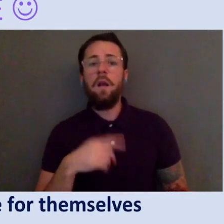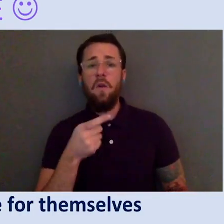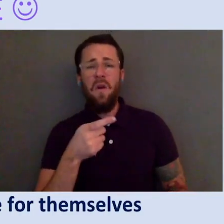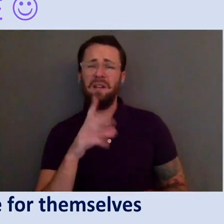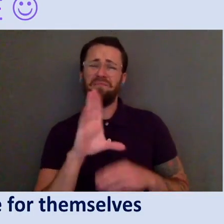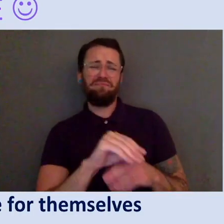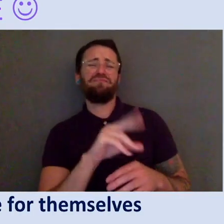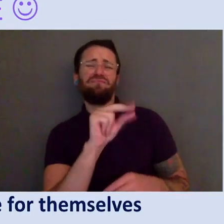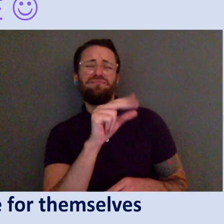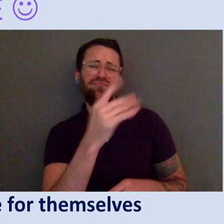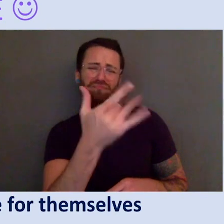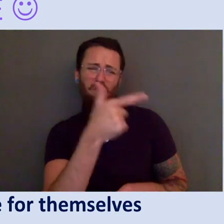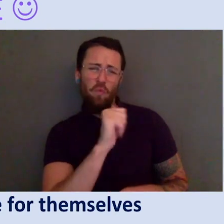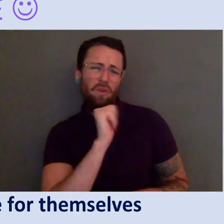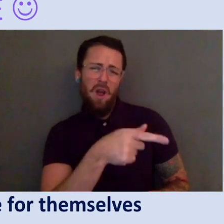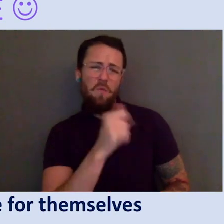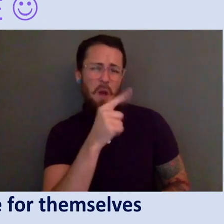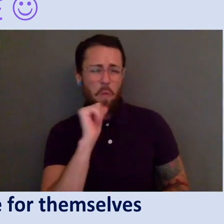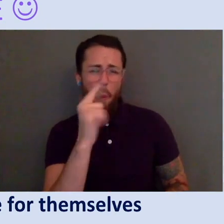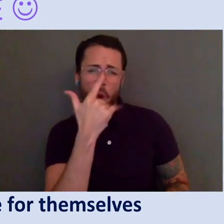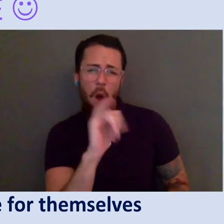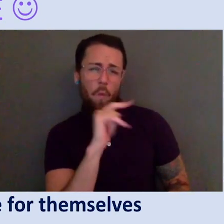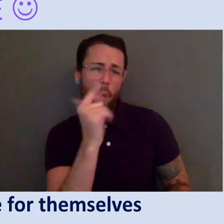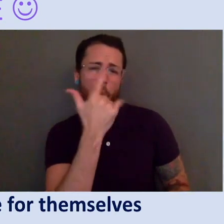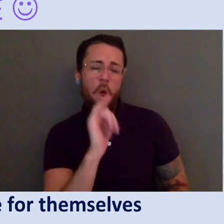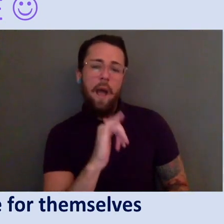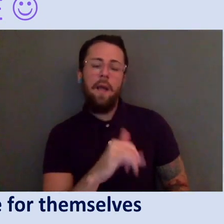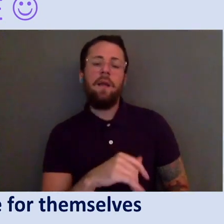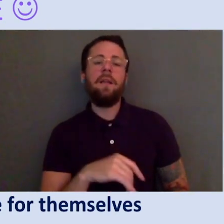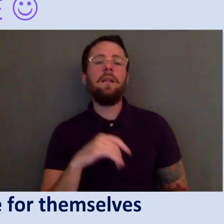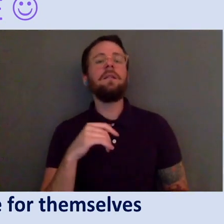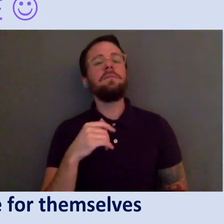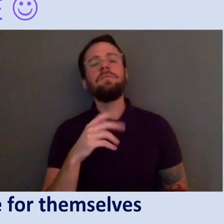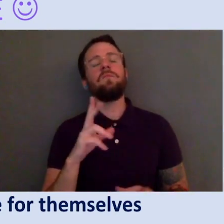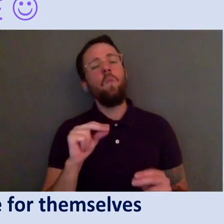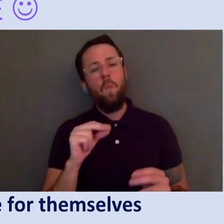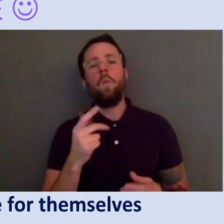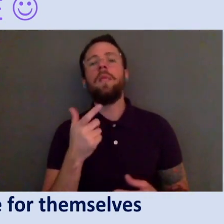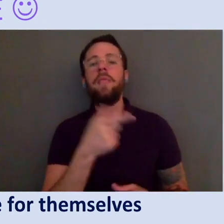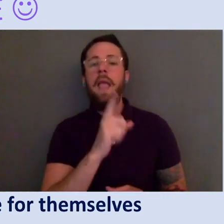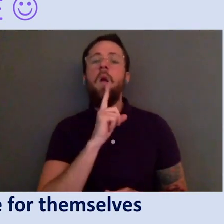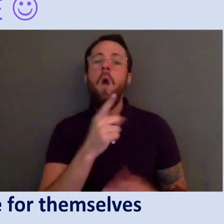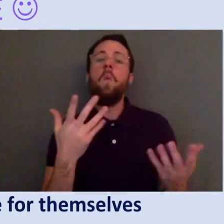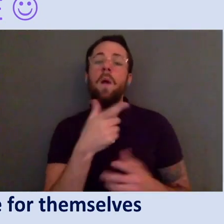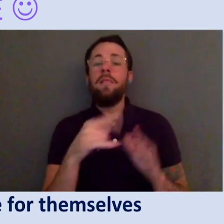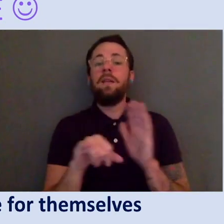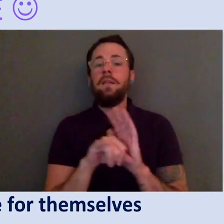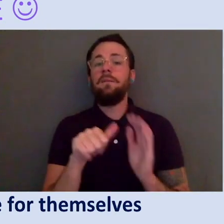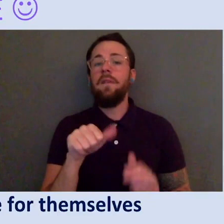So I -- if you feel like that person looks feminine and they look too feminine to be